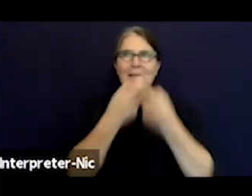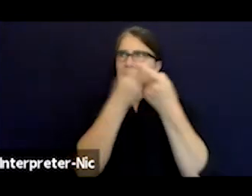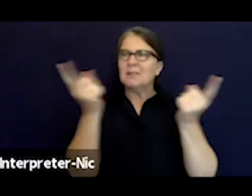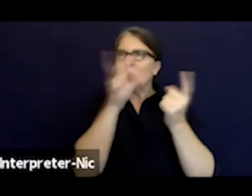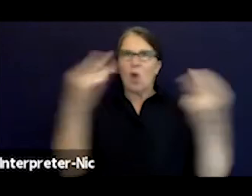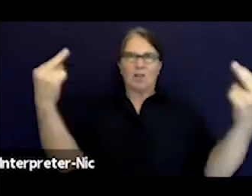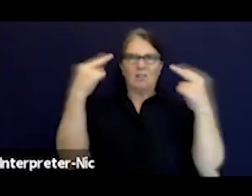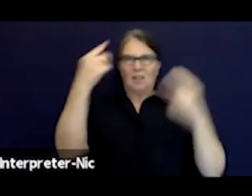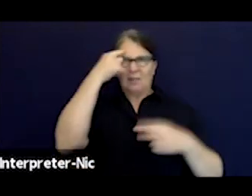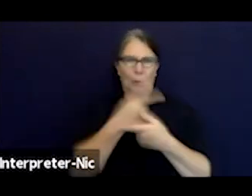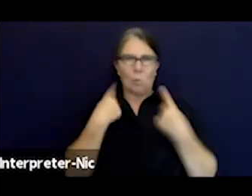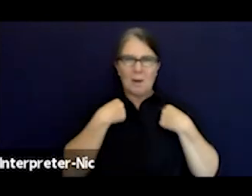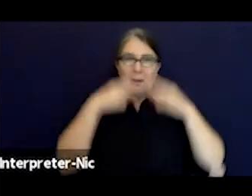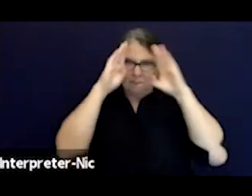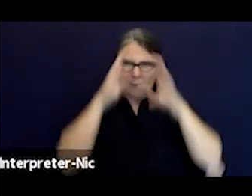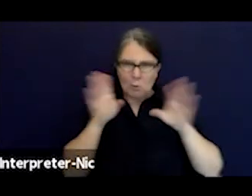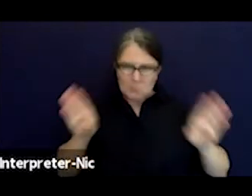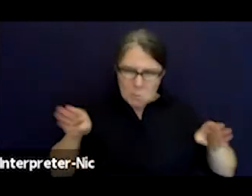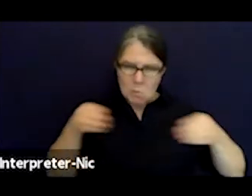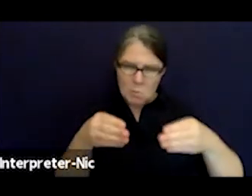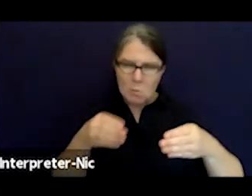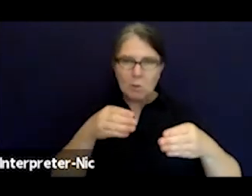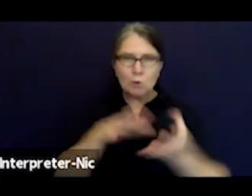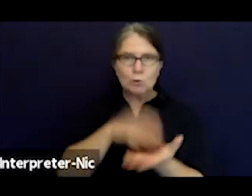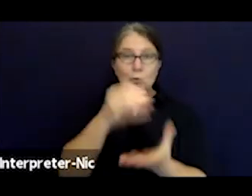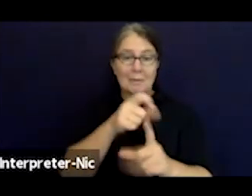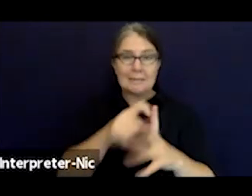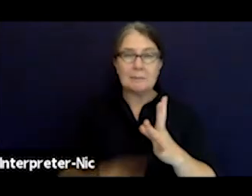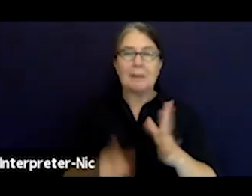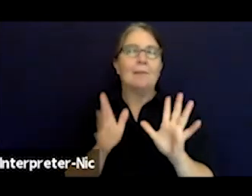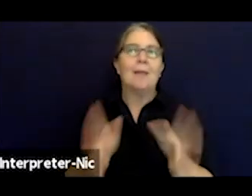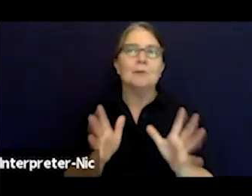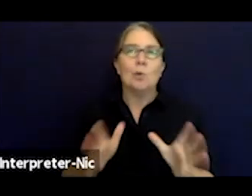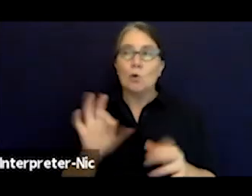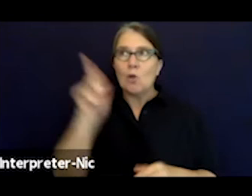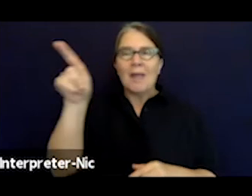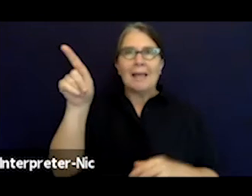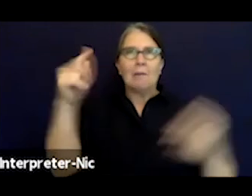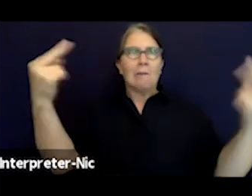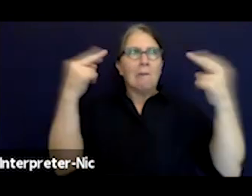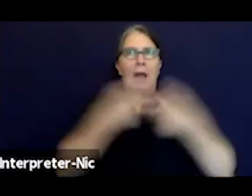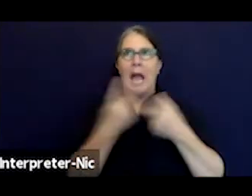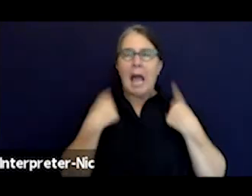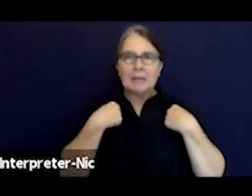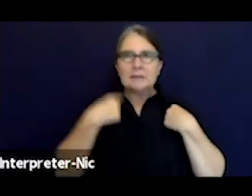but they hear us advocating for everybody. And Lauren just posted into the chat: Our current buzz